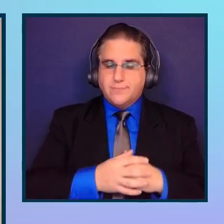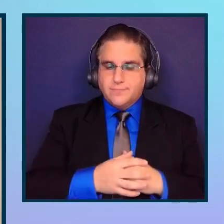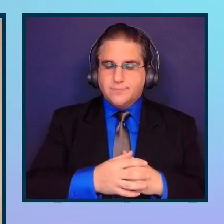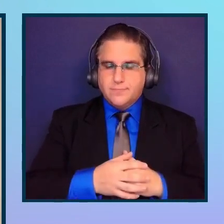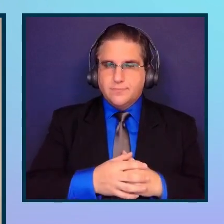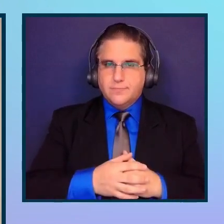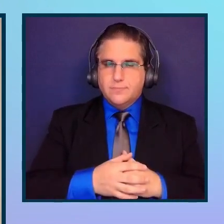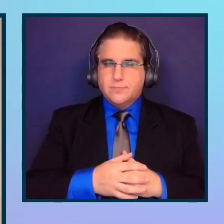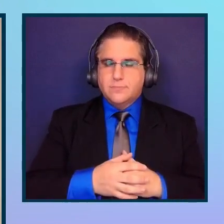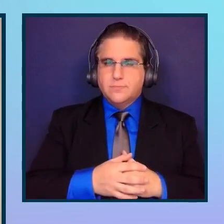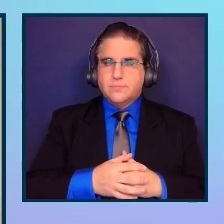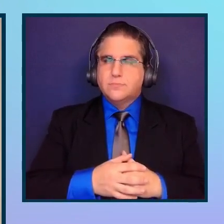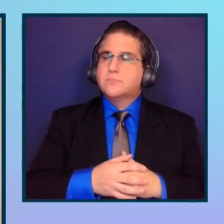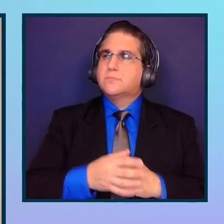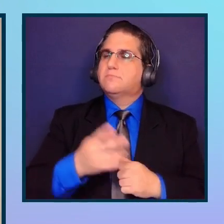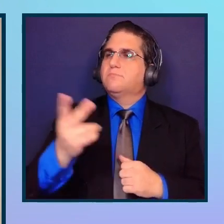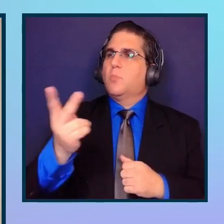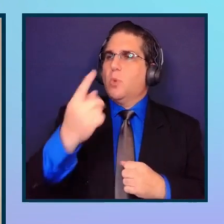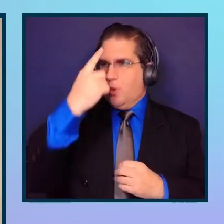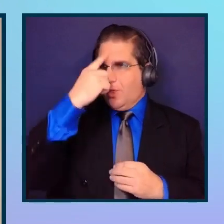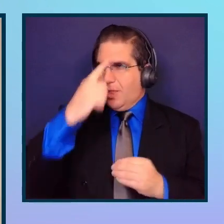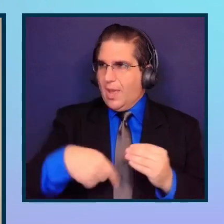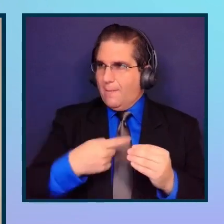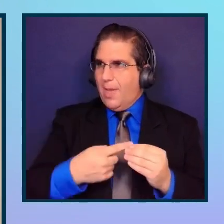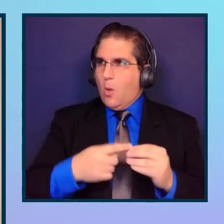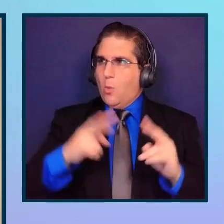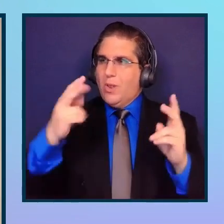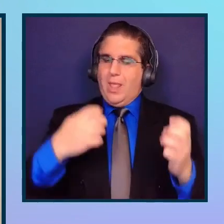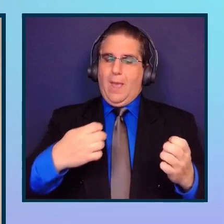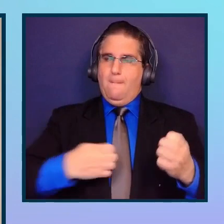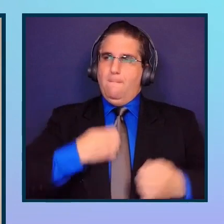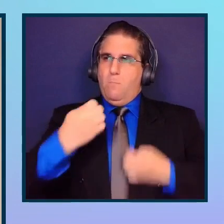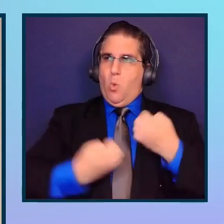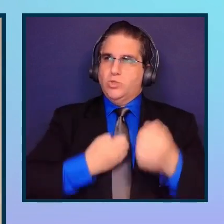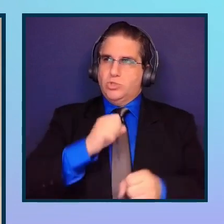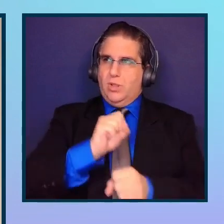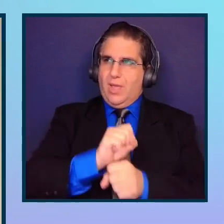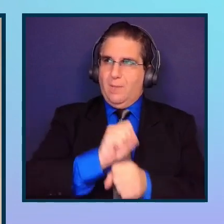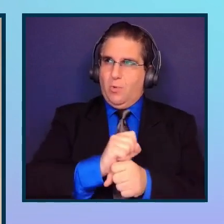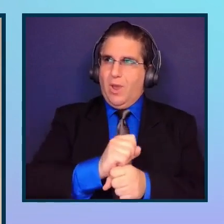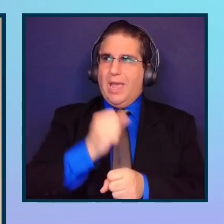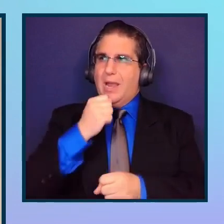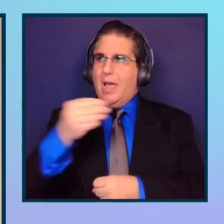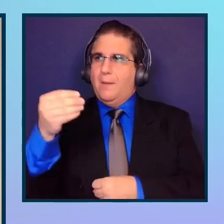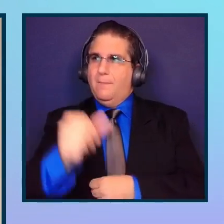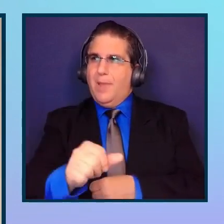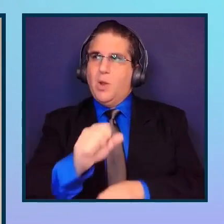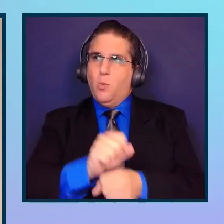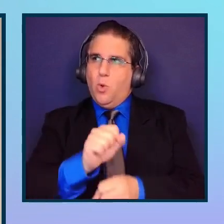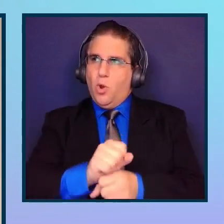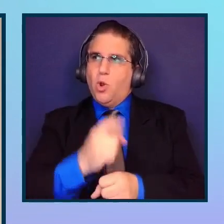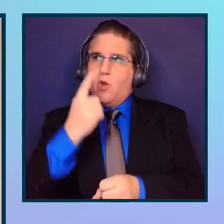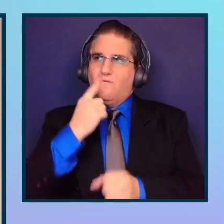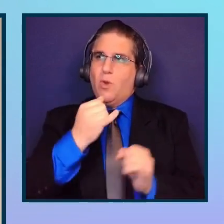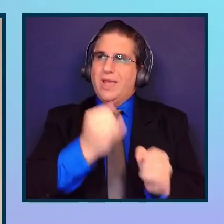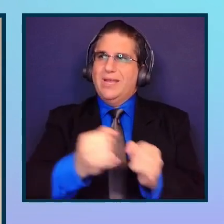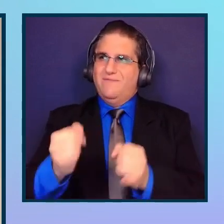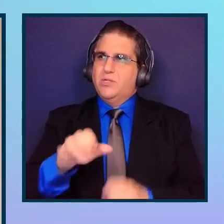what are your thoughts on the emotional labor and unpaid work in individual activism, when leaders and managers